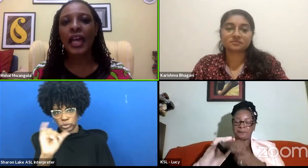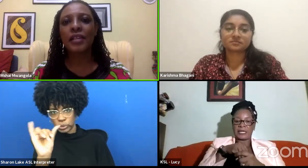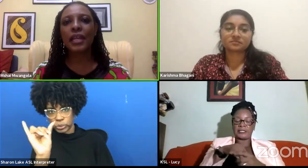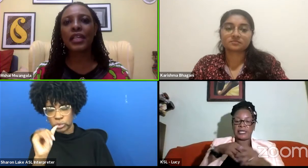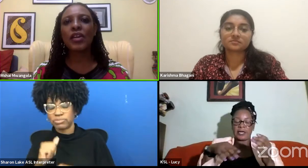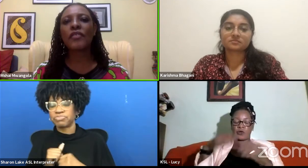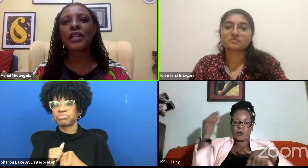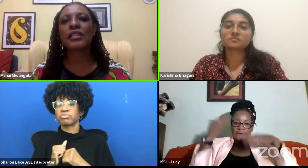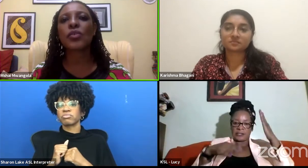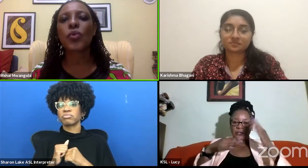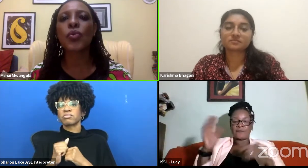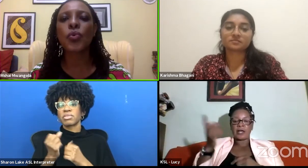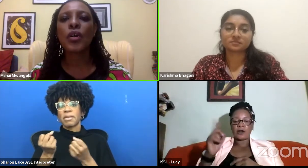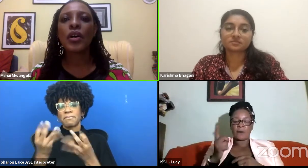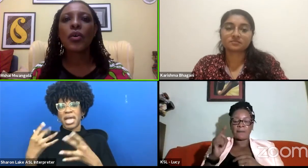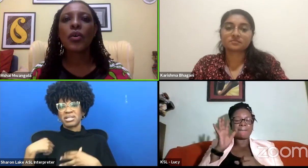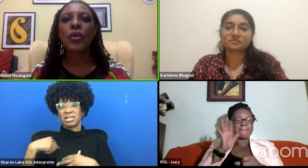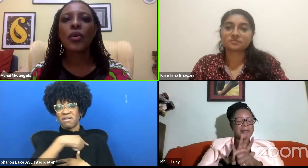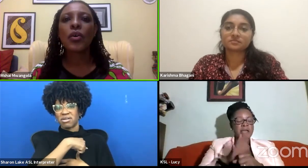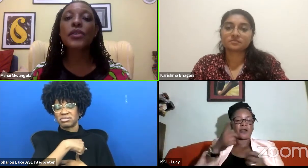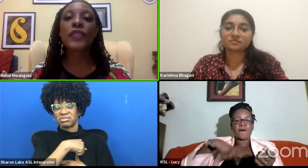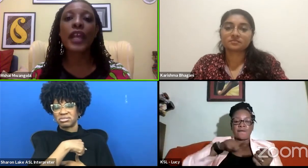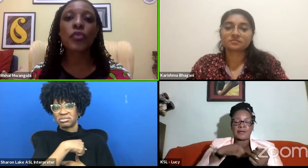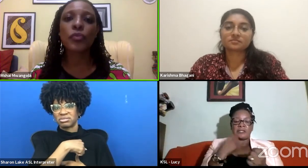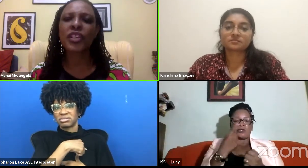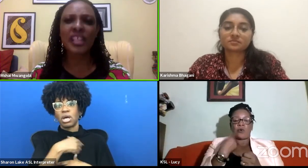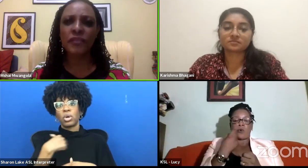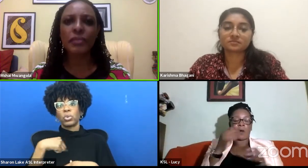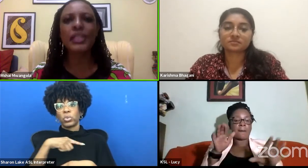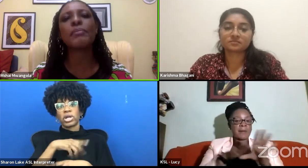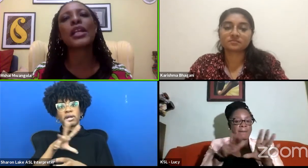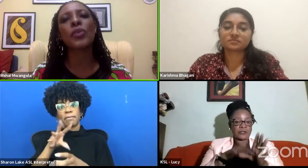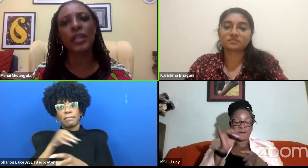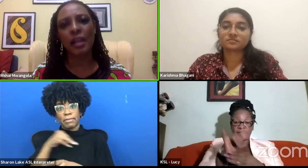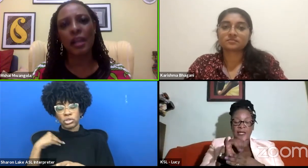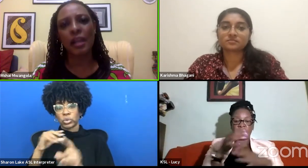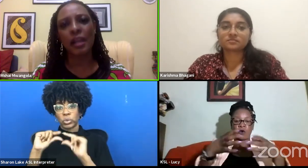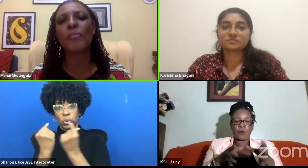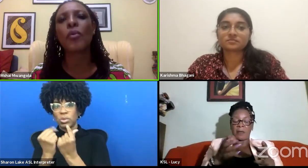and many of us who were members of that group, and not everybody but a good number of them